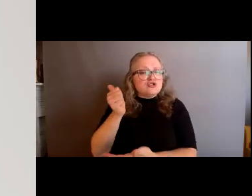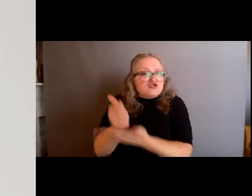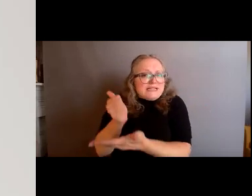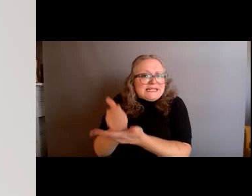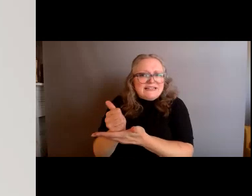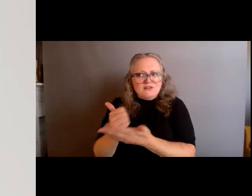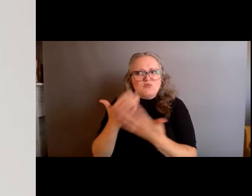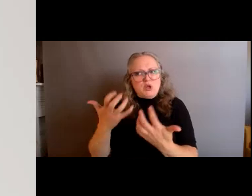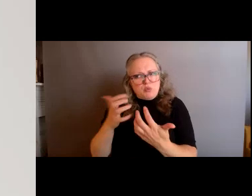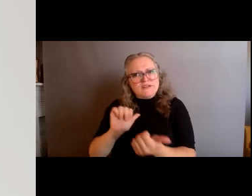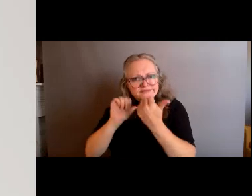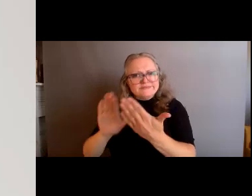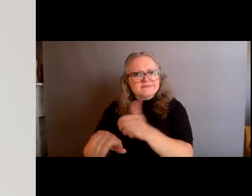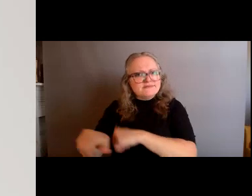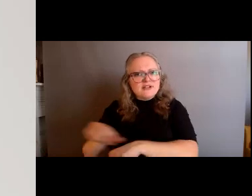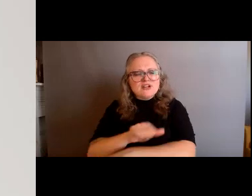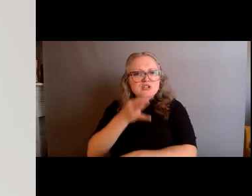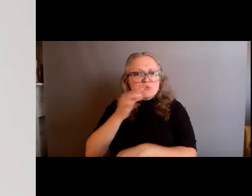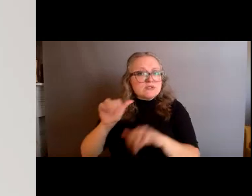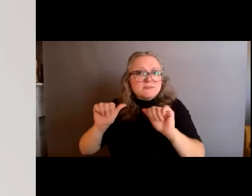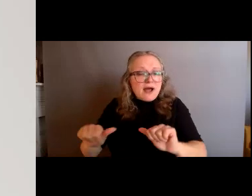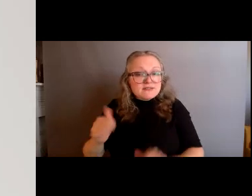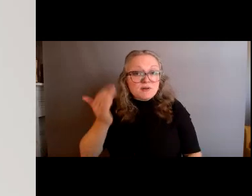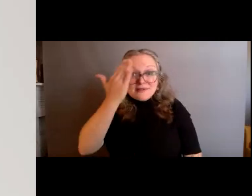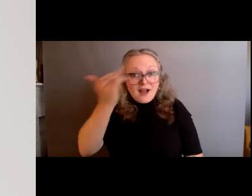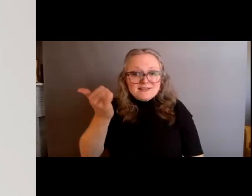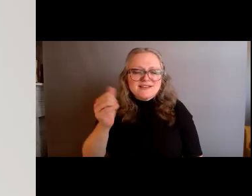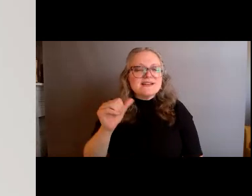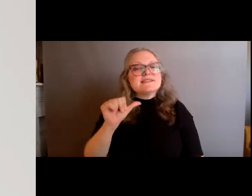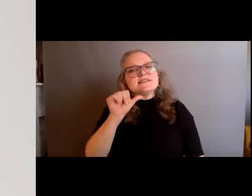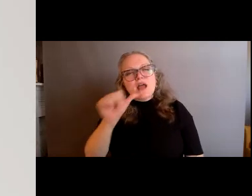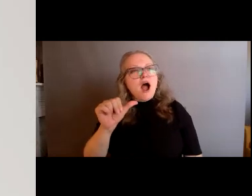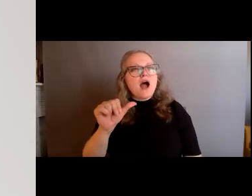possible because it just it's not going to keep you from having those things, but it.